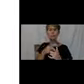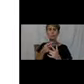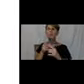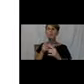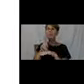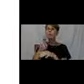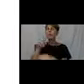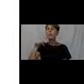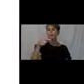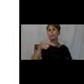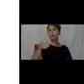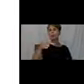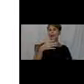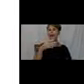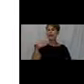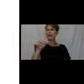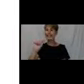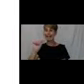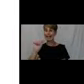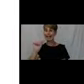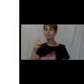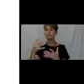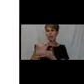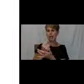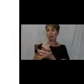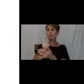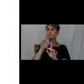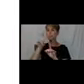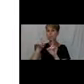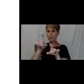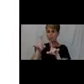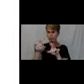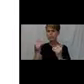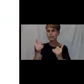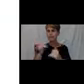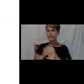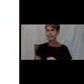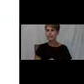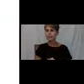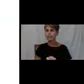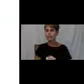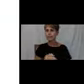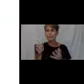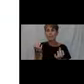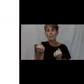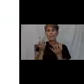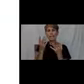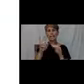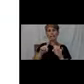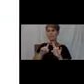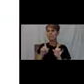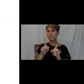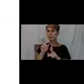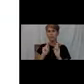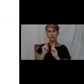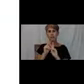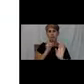to gather your questions during the webinar today. There's quite a few people joining the room have already come in.